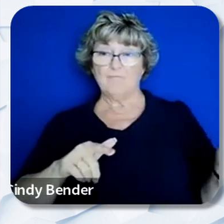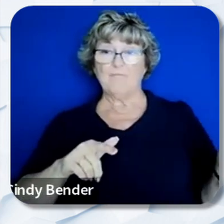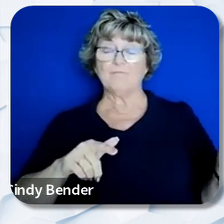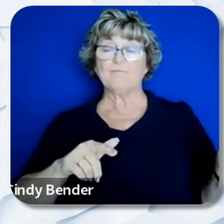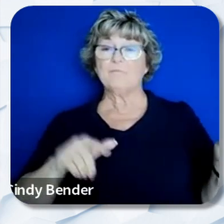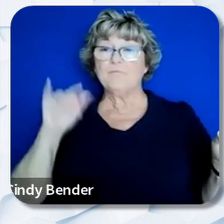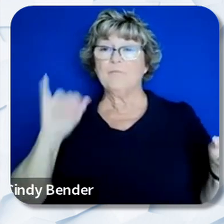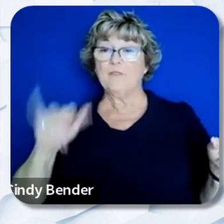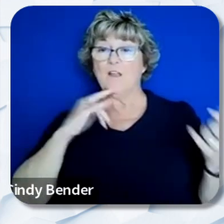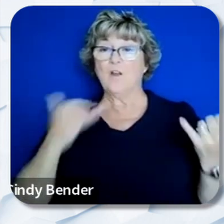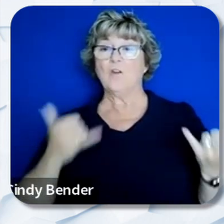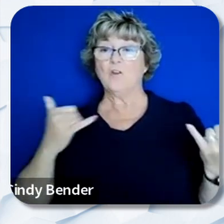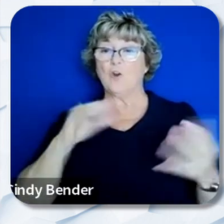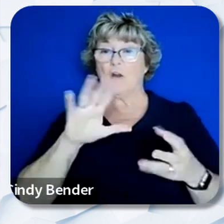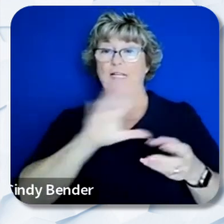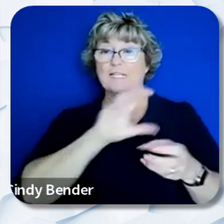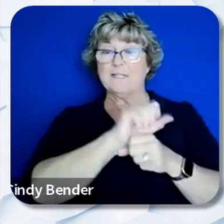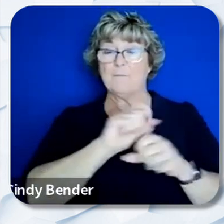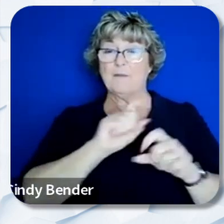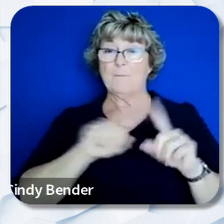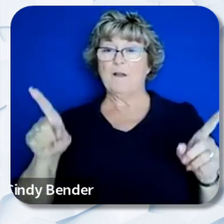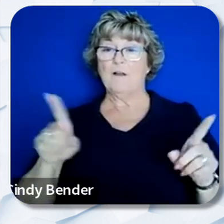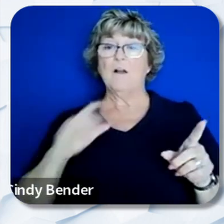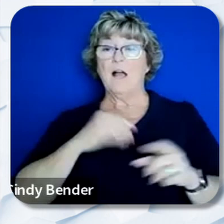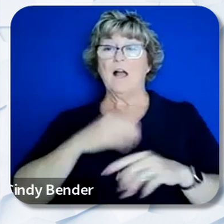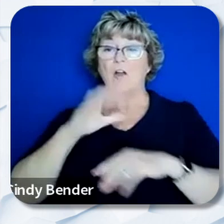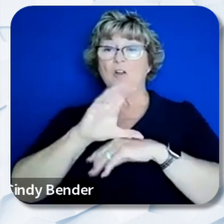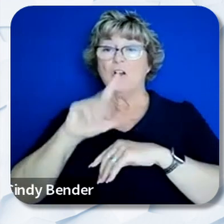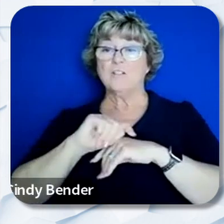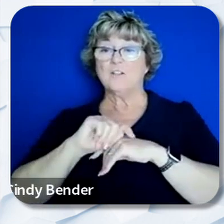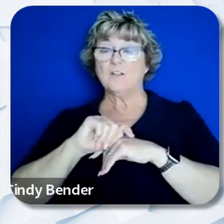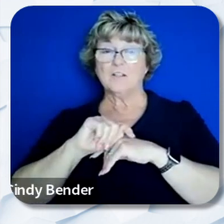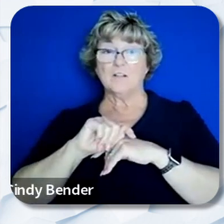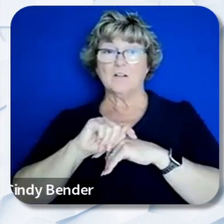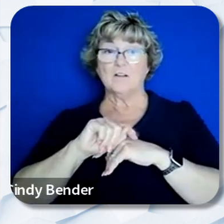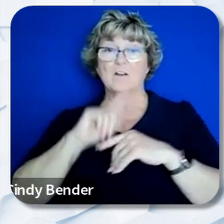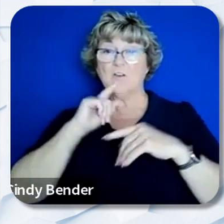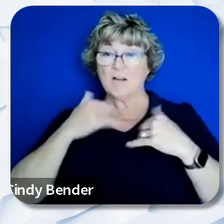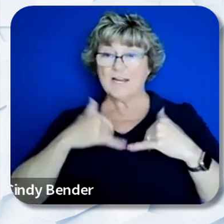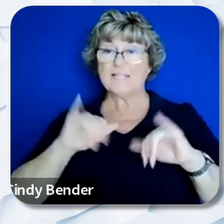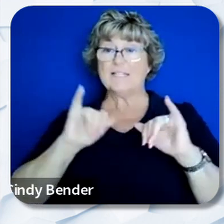are the current assignments. However, our consultant assignments are still being cemented,